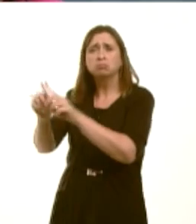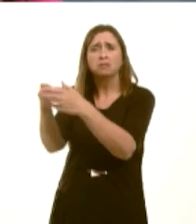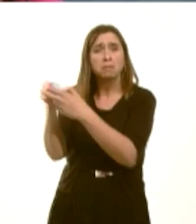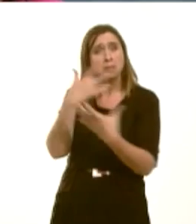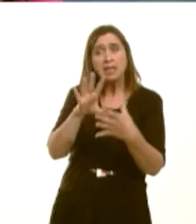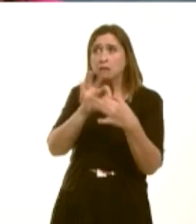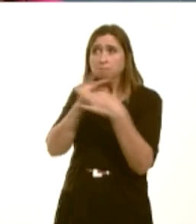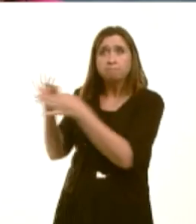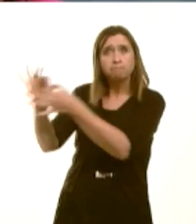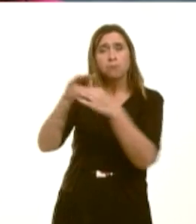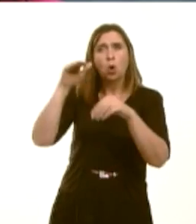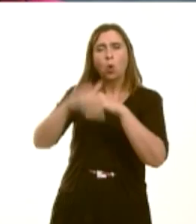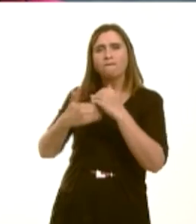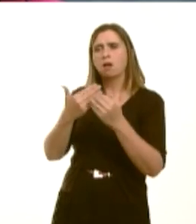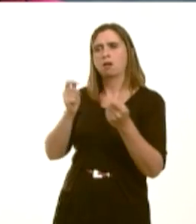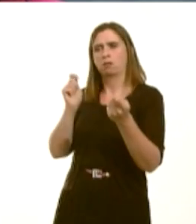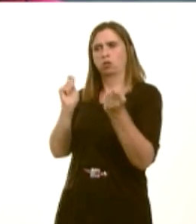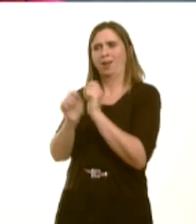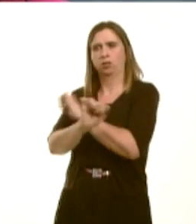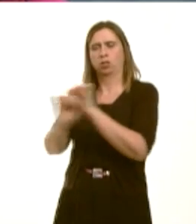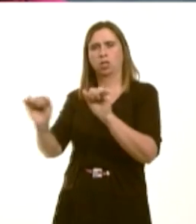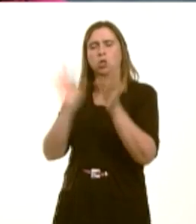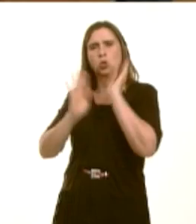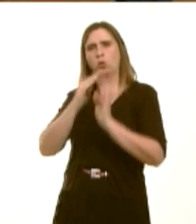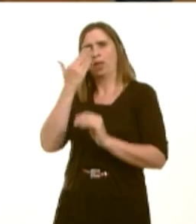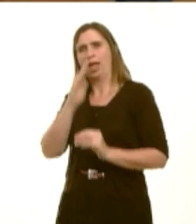peopleís view on the responsibilities around alcohol consumption?